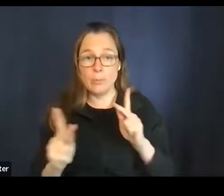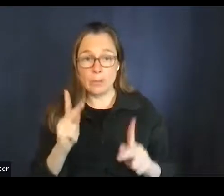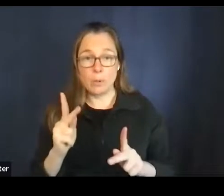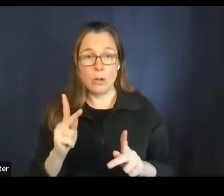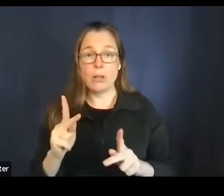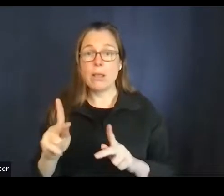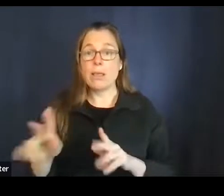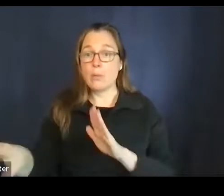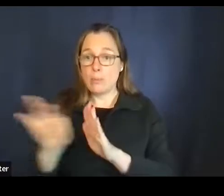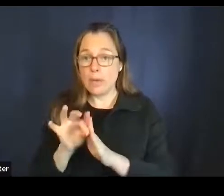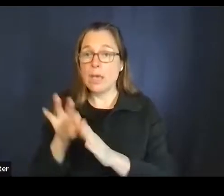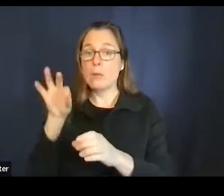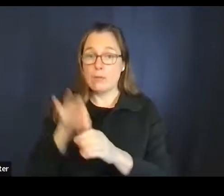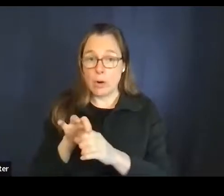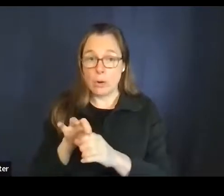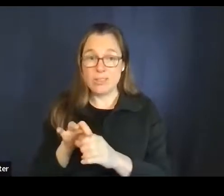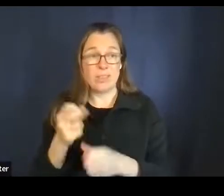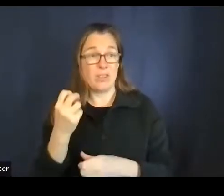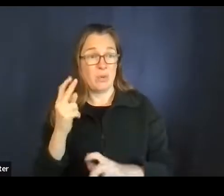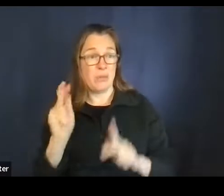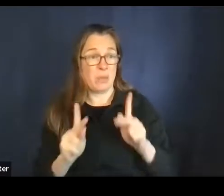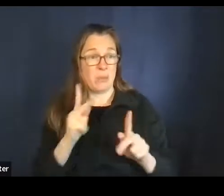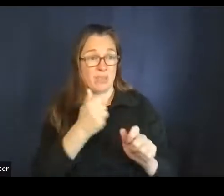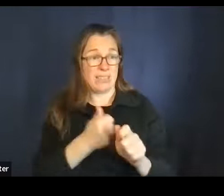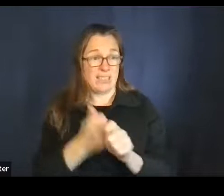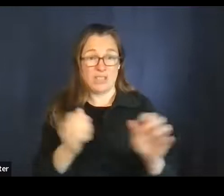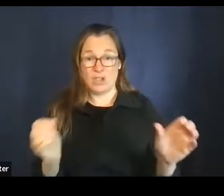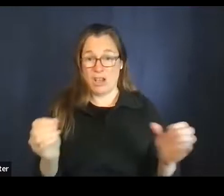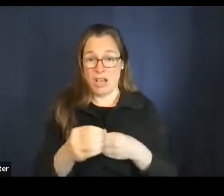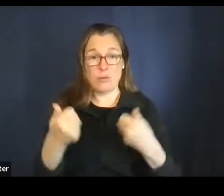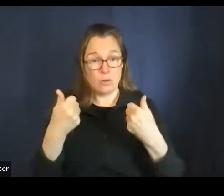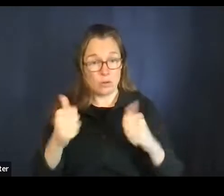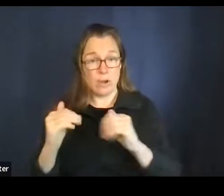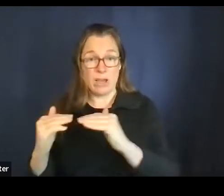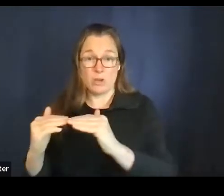We're going to have to, you know, try to treat them relatively similarly across the whole city.